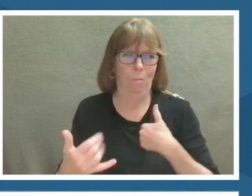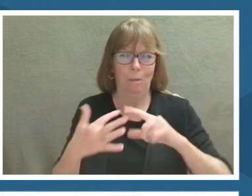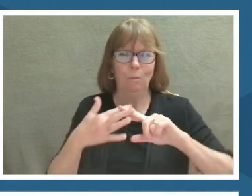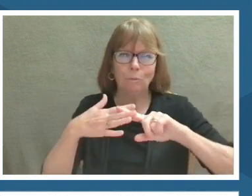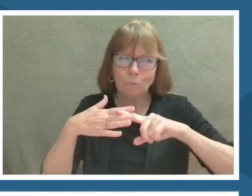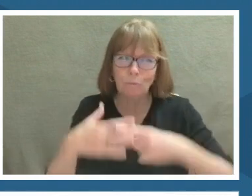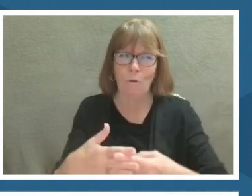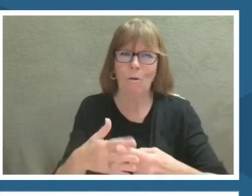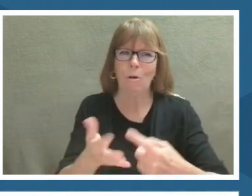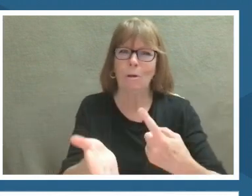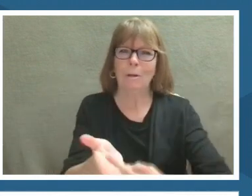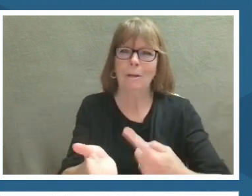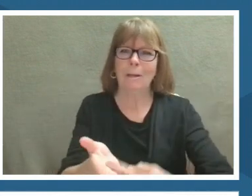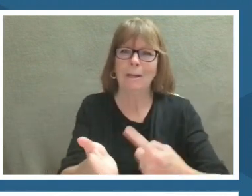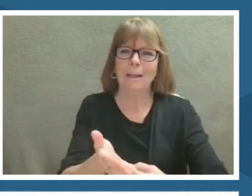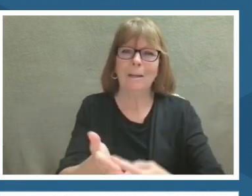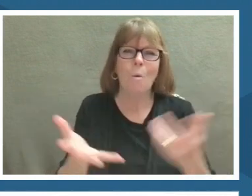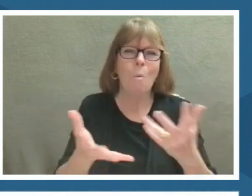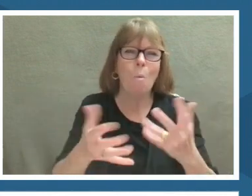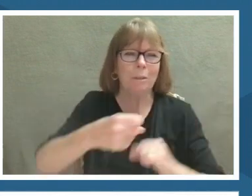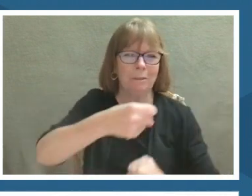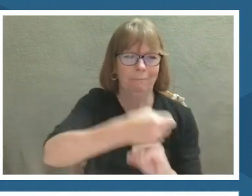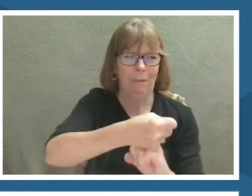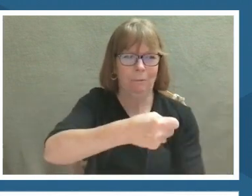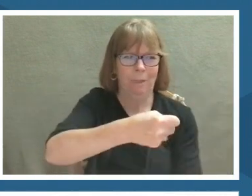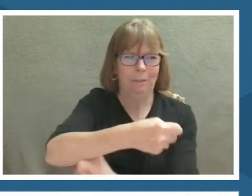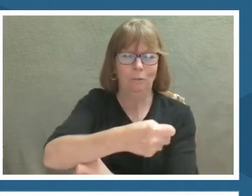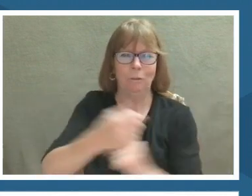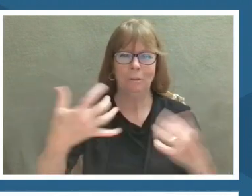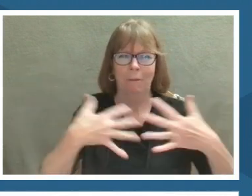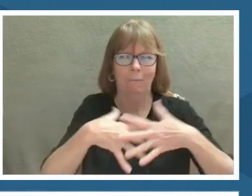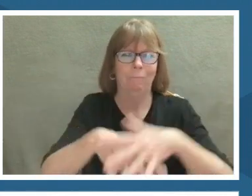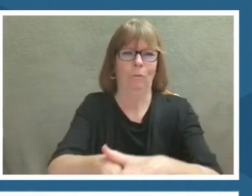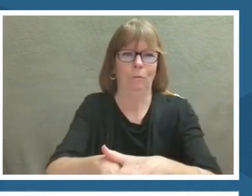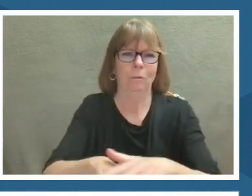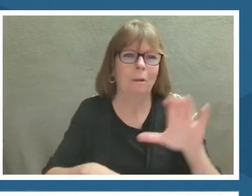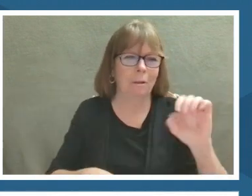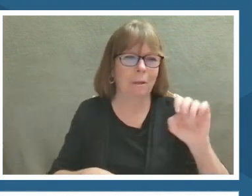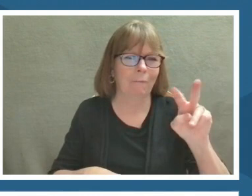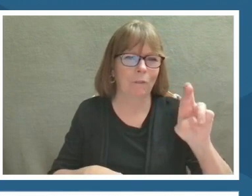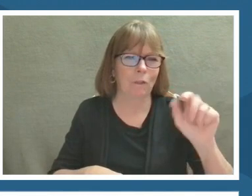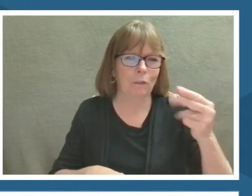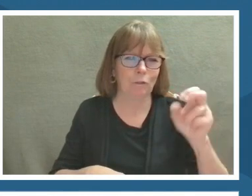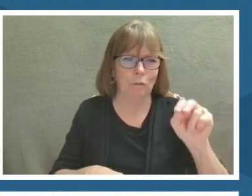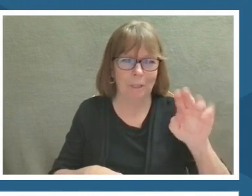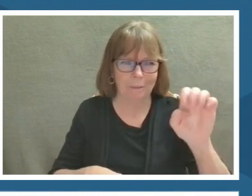foundations of convergence education and i'm going to be providing an